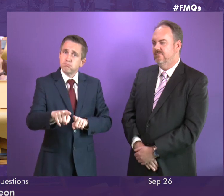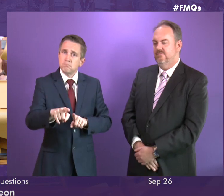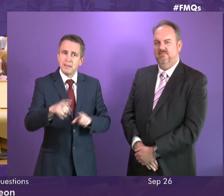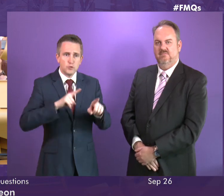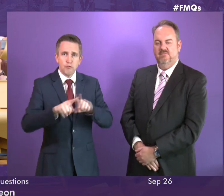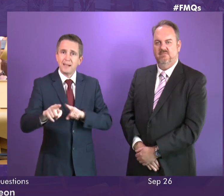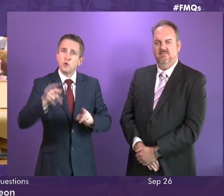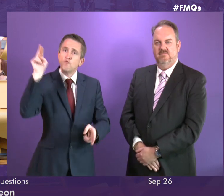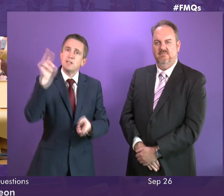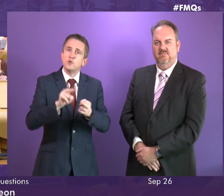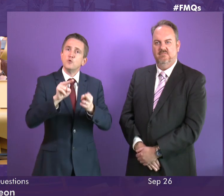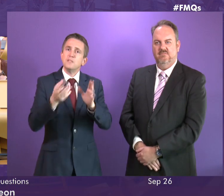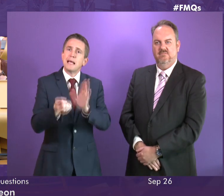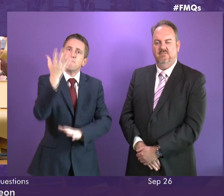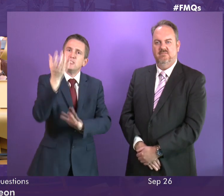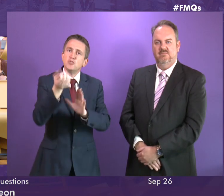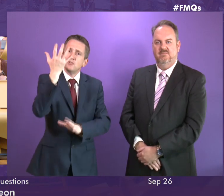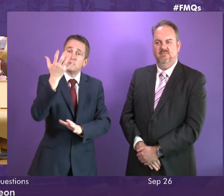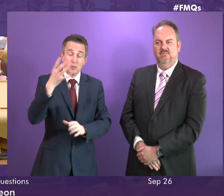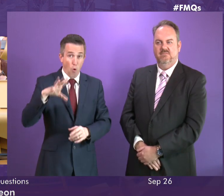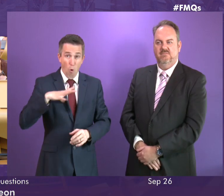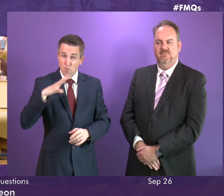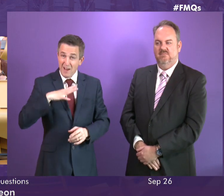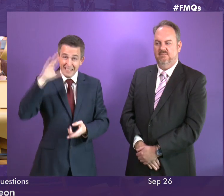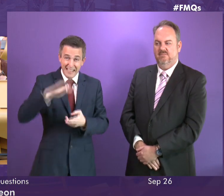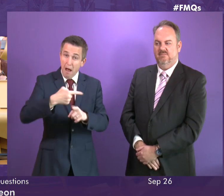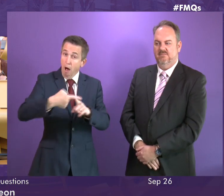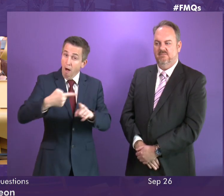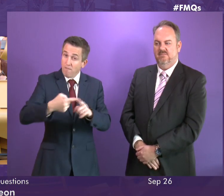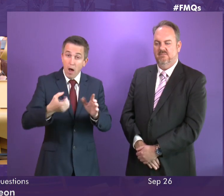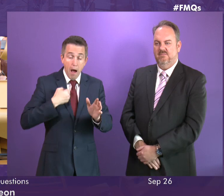world in reducing emissions. We have already almost halved our emissions. That should give